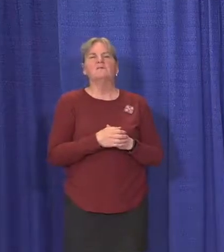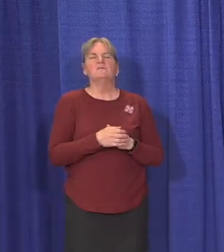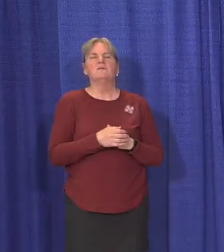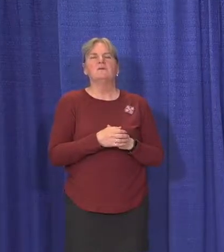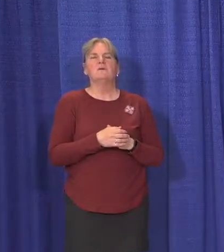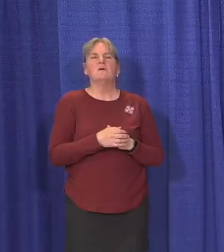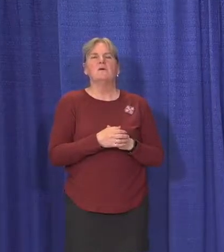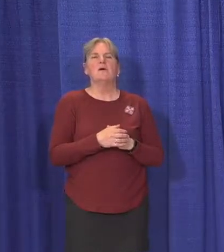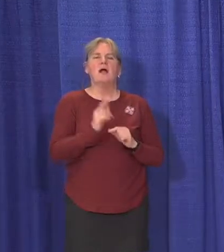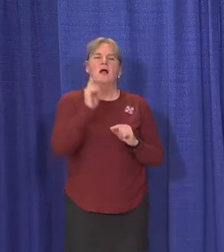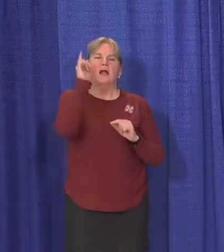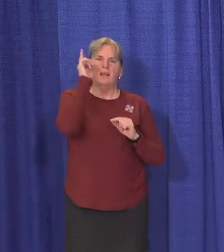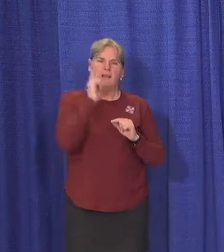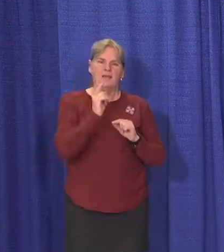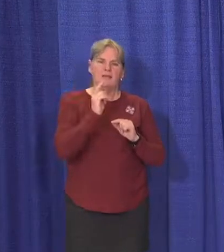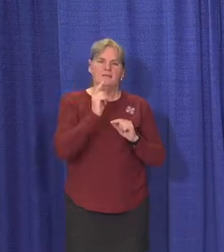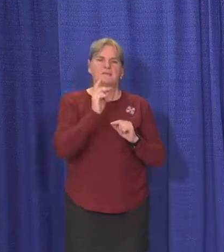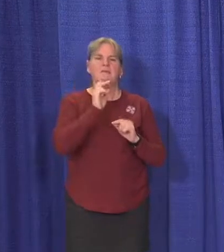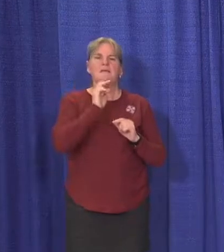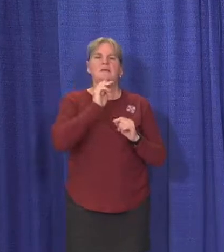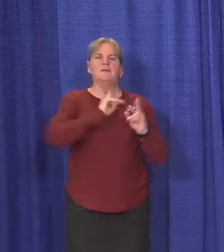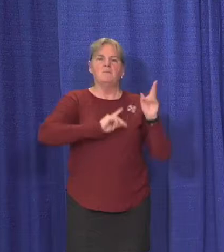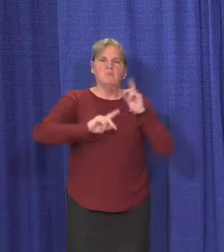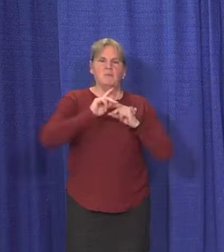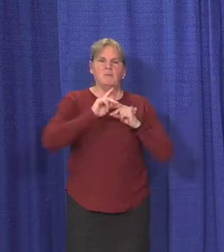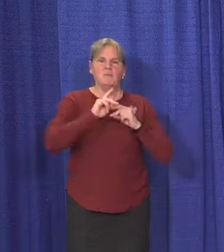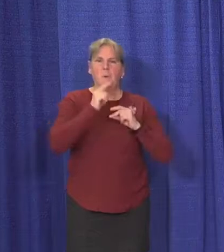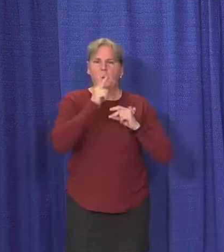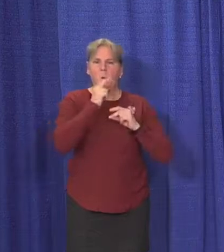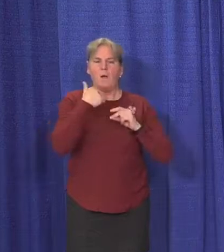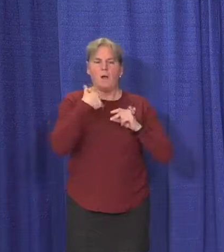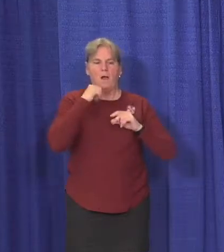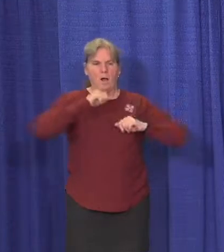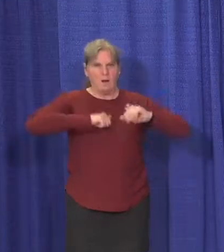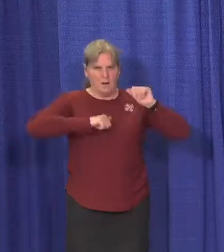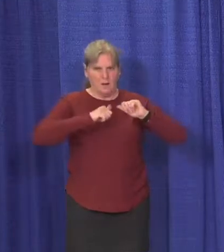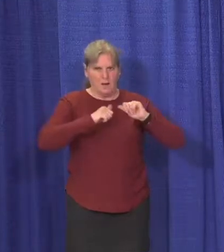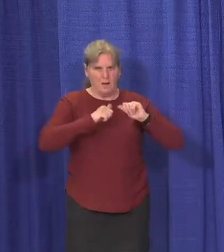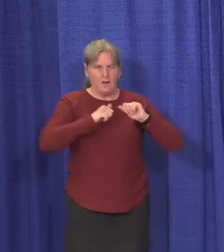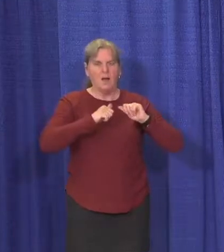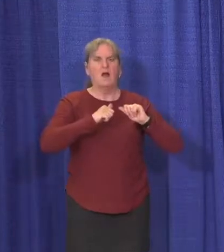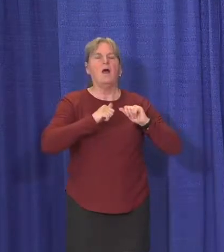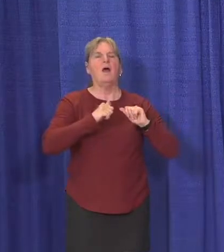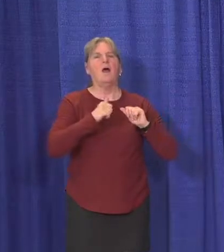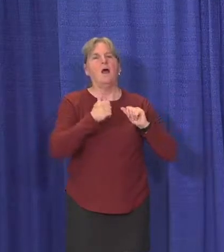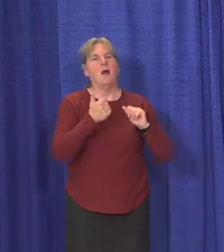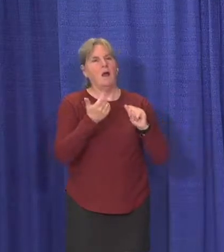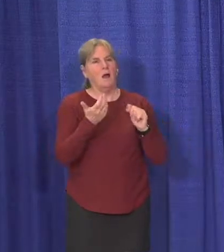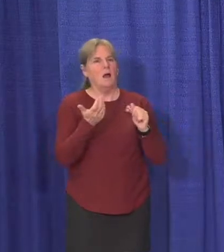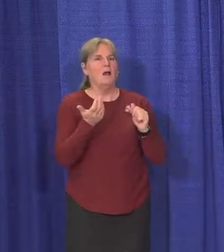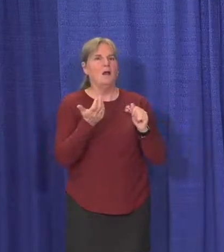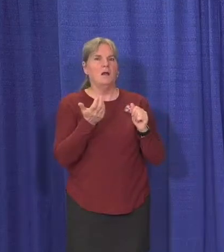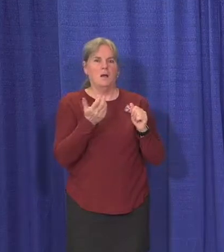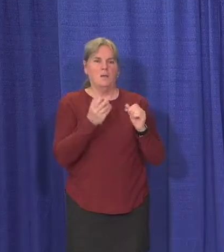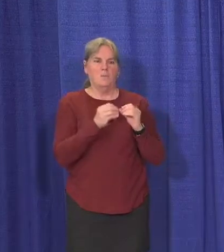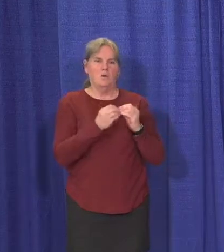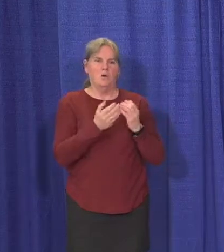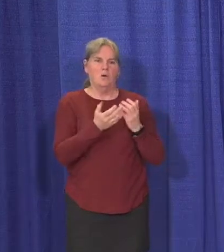less people you have remaining the more time it takes.